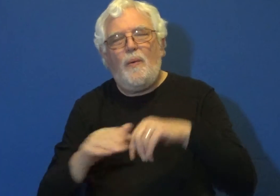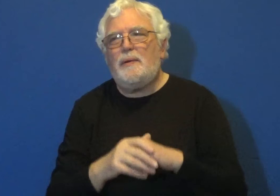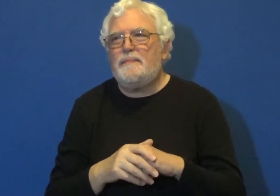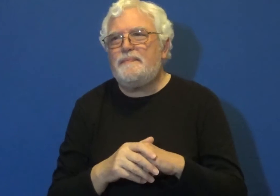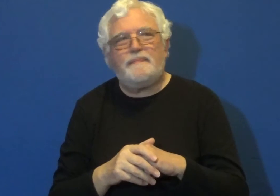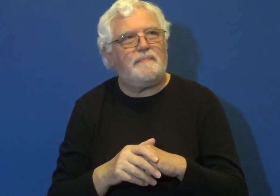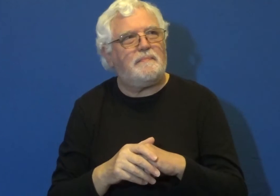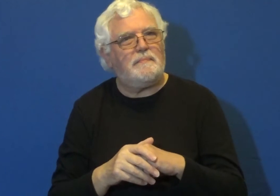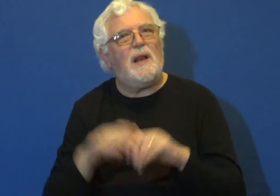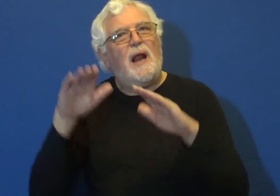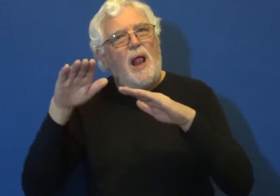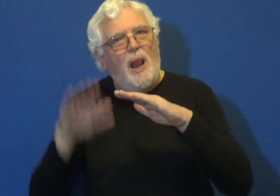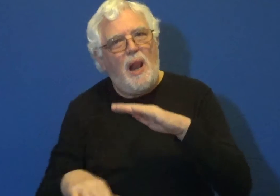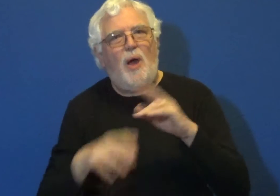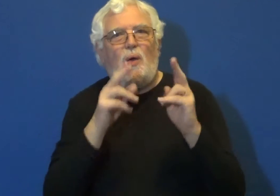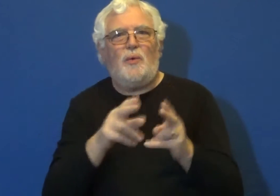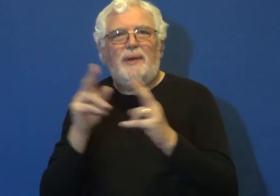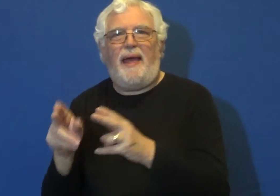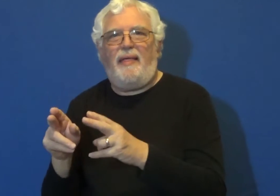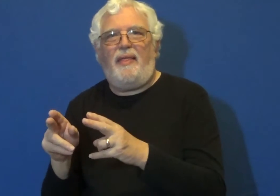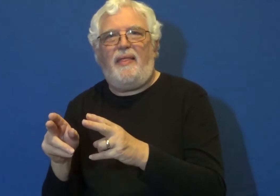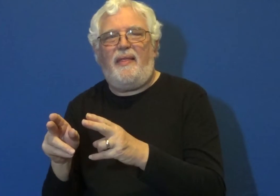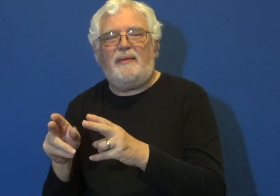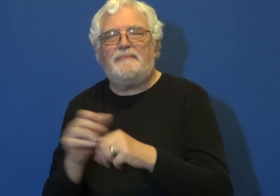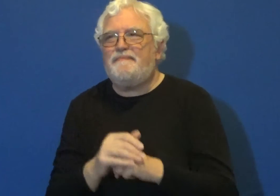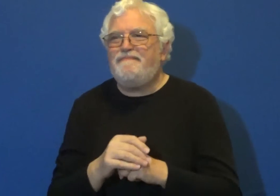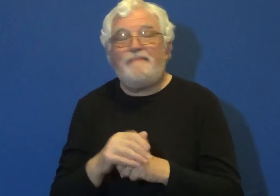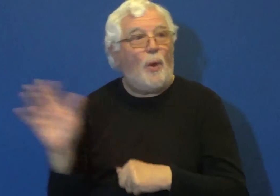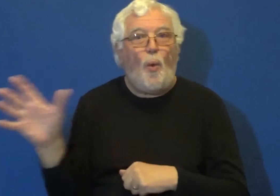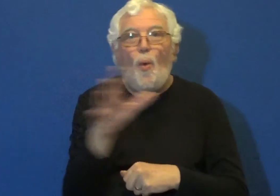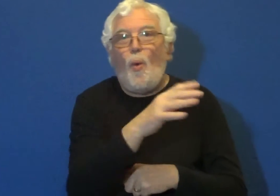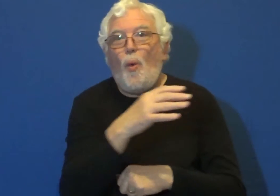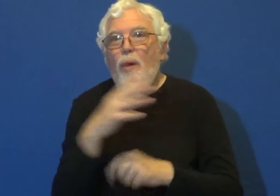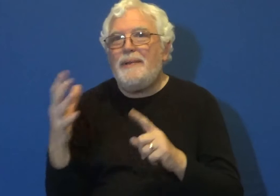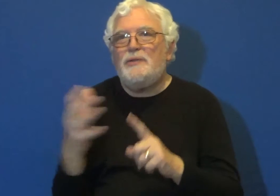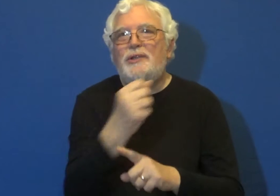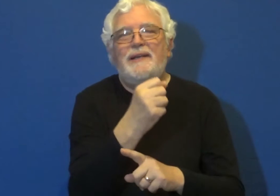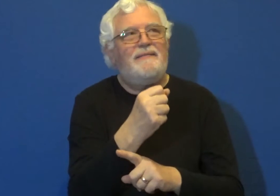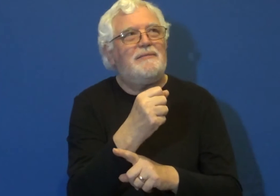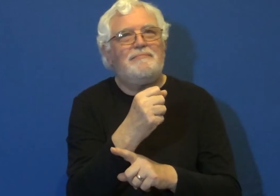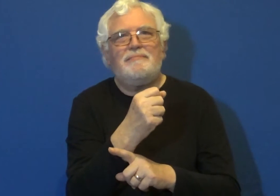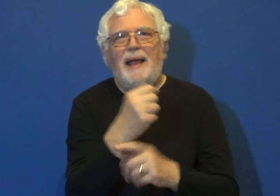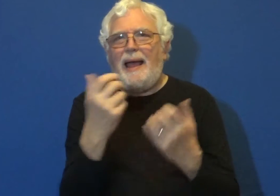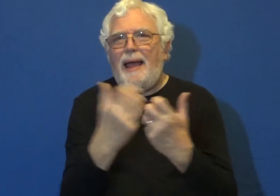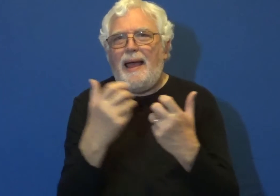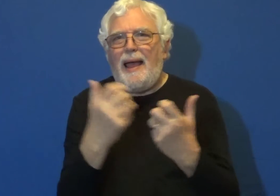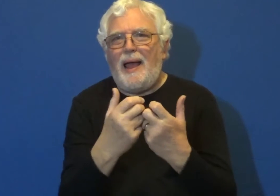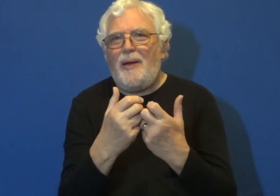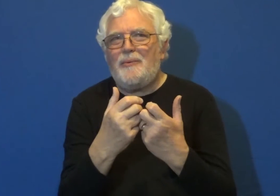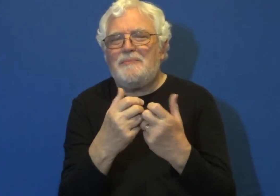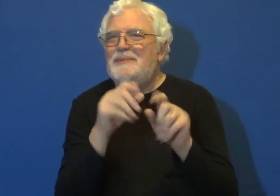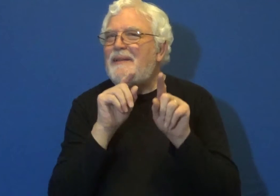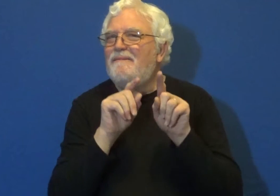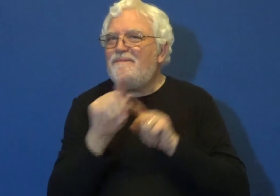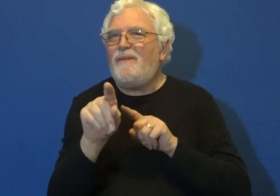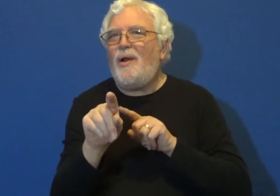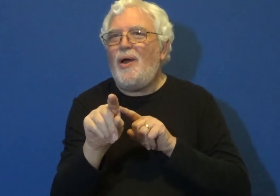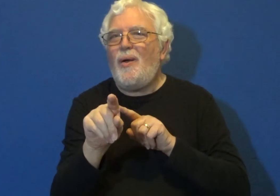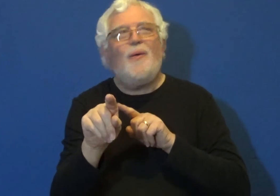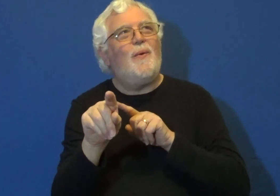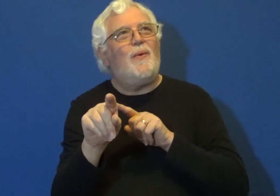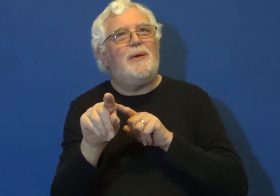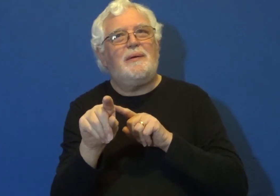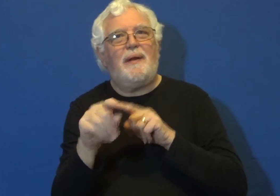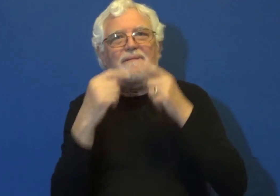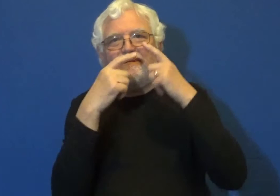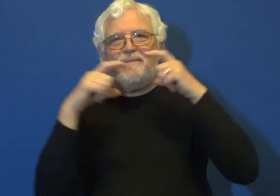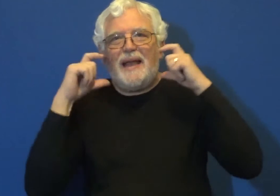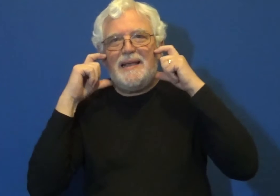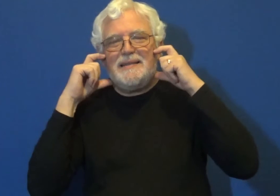and low death rates. All to be achieved by following the mantra, face, space, hands,